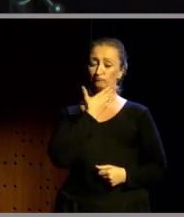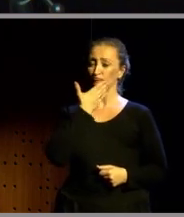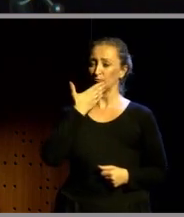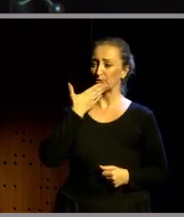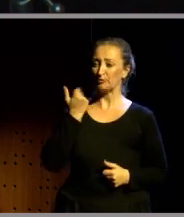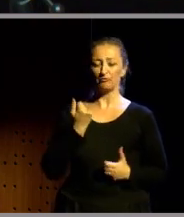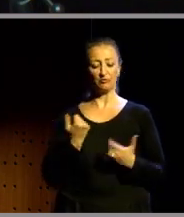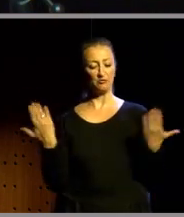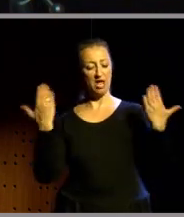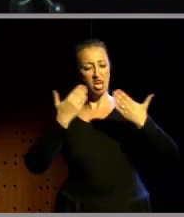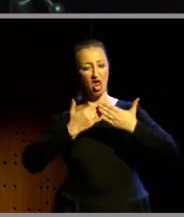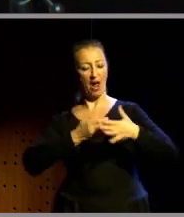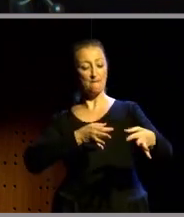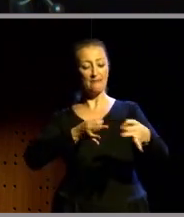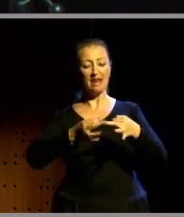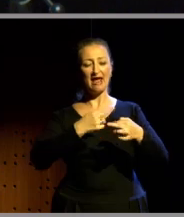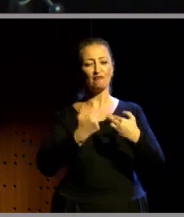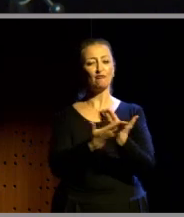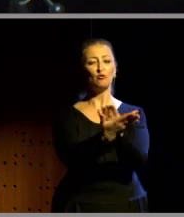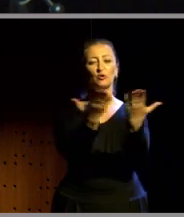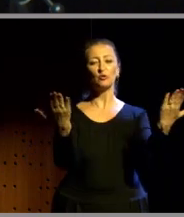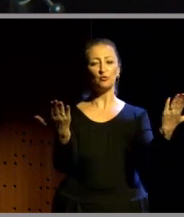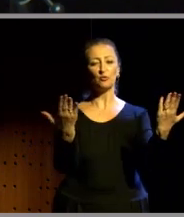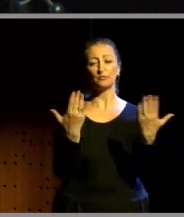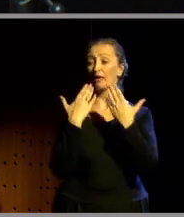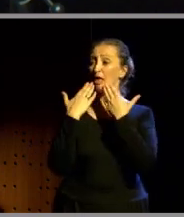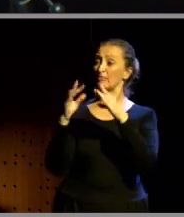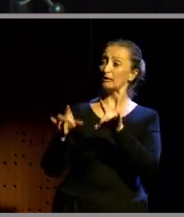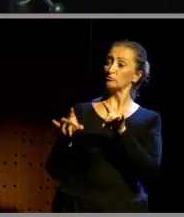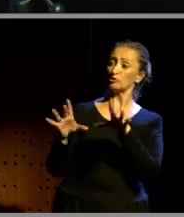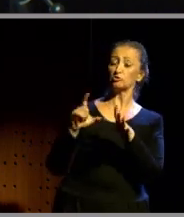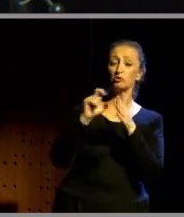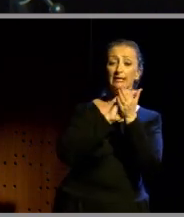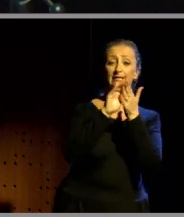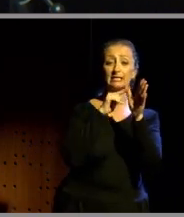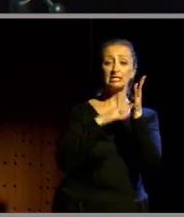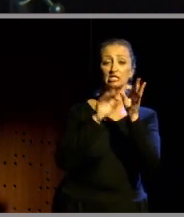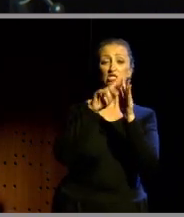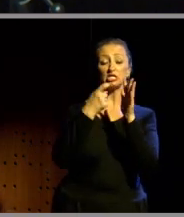Thank you to the Australian Chamber Orchestra for hosting our First Nation Arts